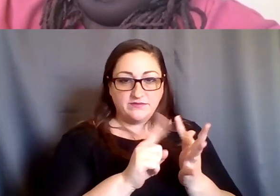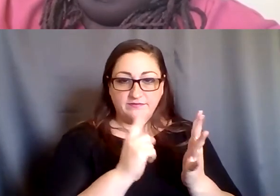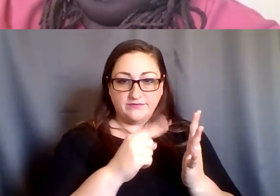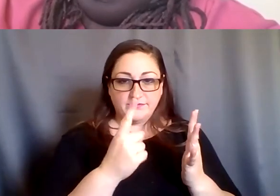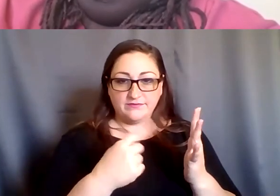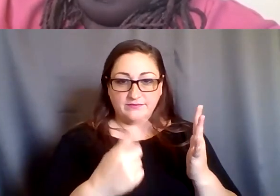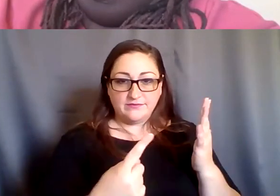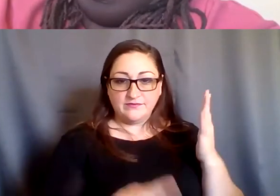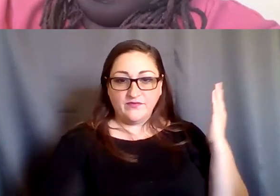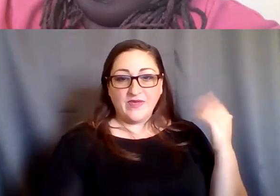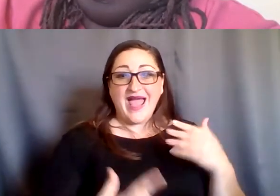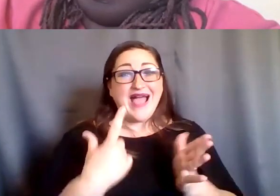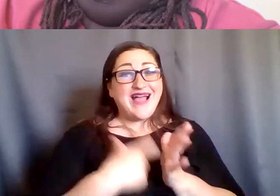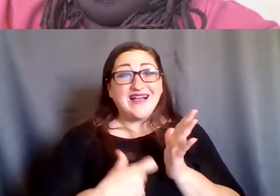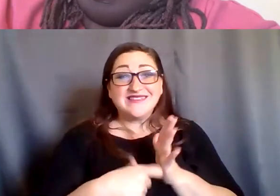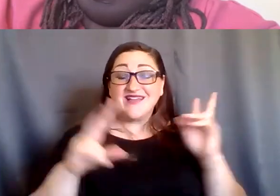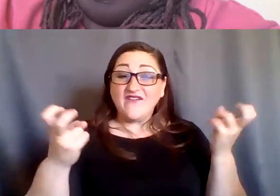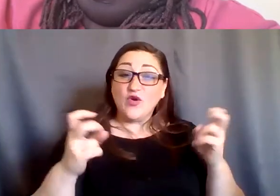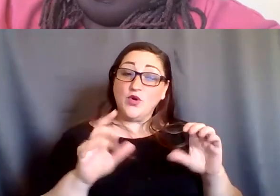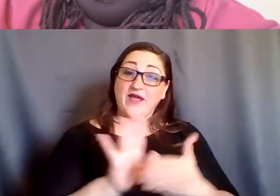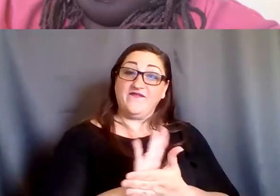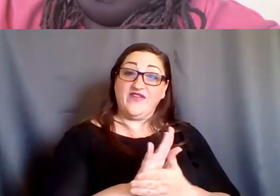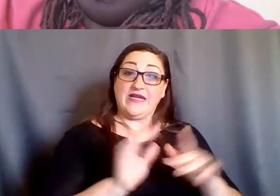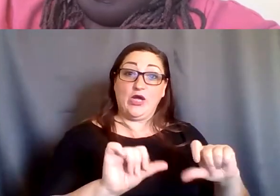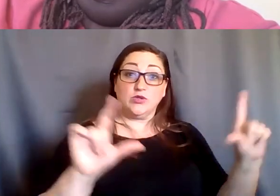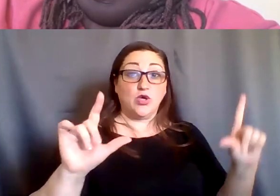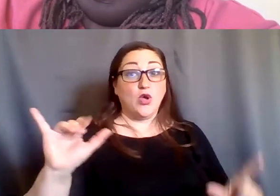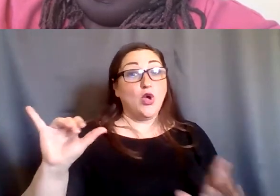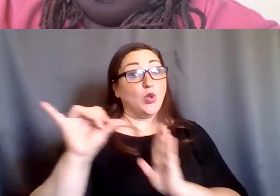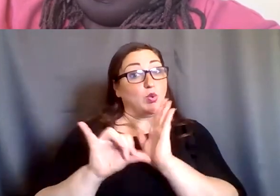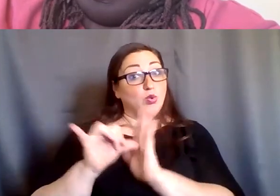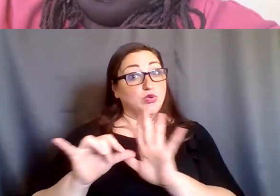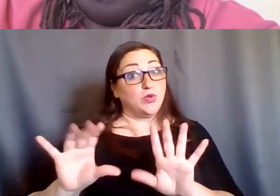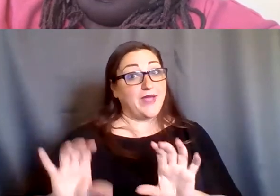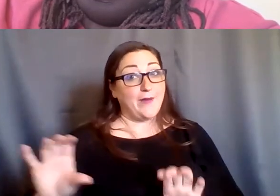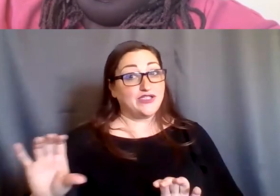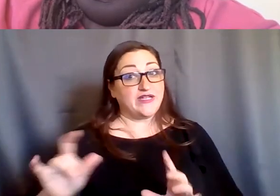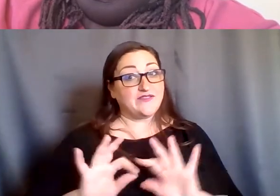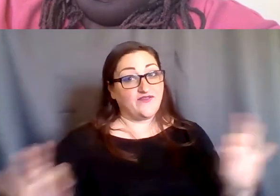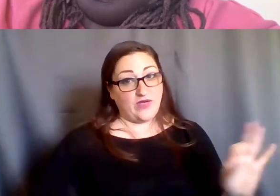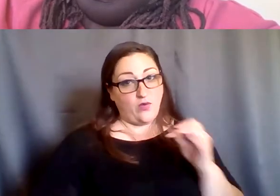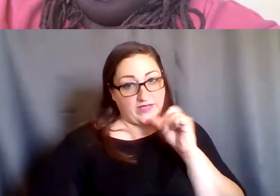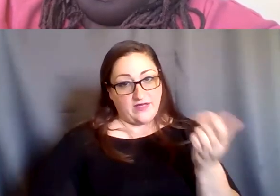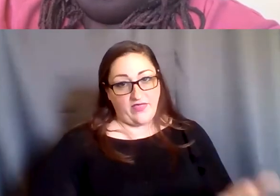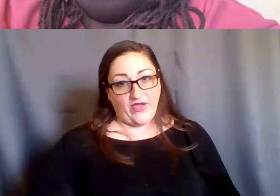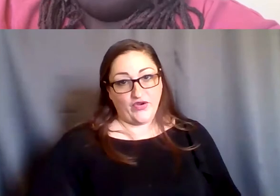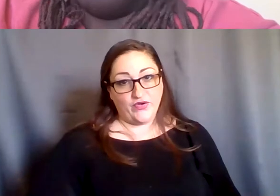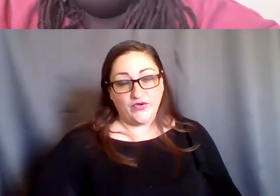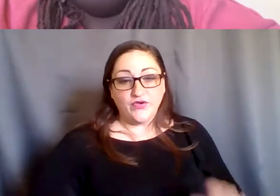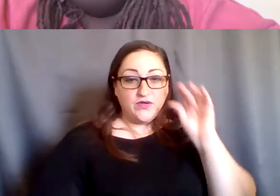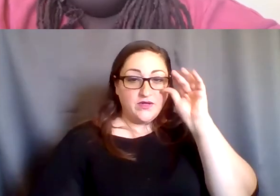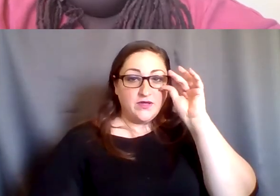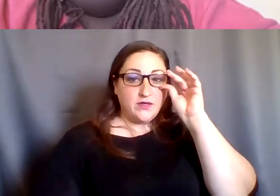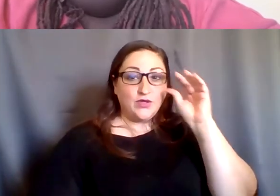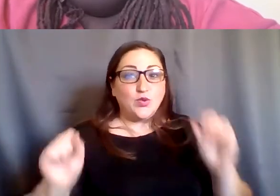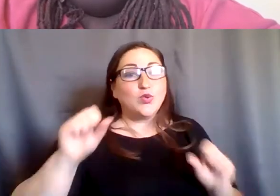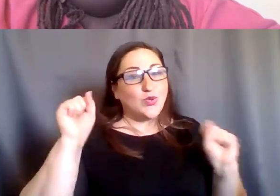If you're putting videos up on YouTube, YouTube captioning is free. So why isn't it there? You could have done audio description on that video at no extra cost.